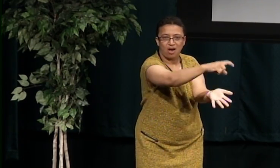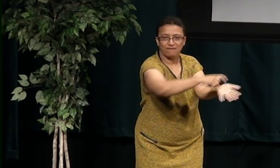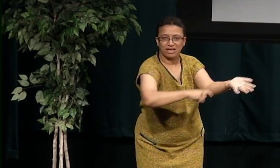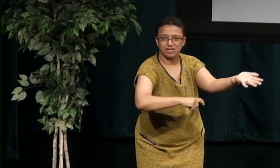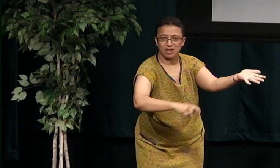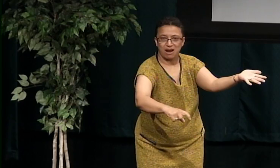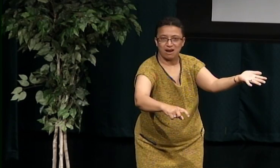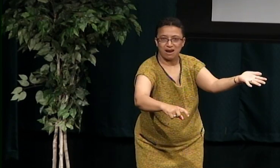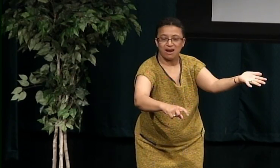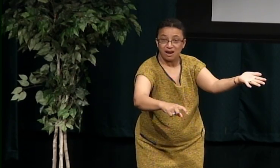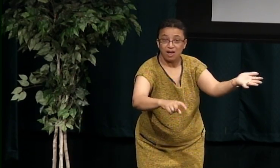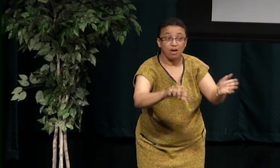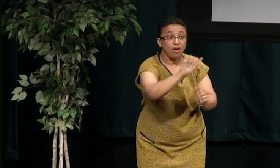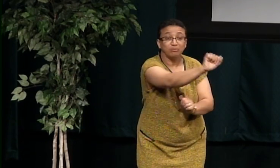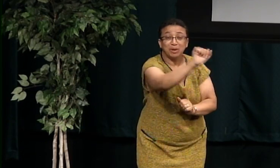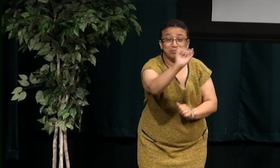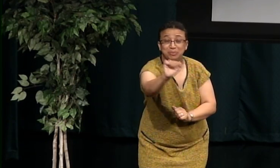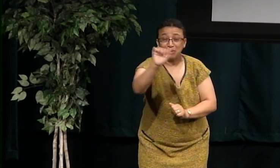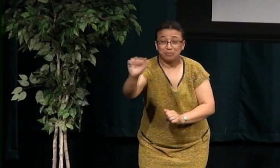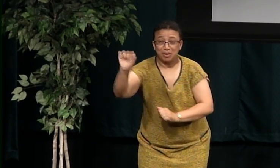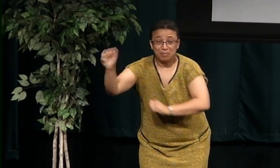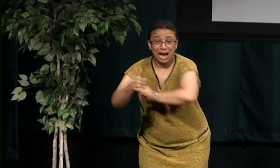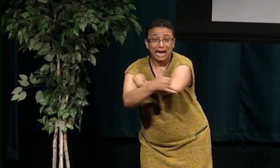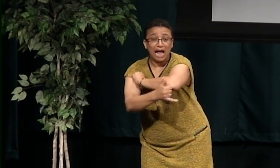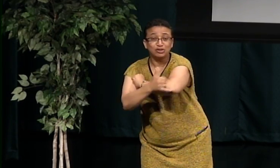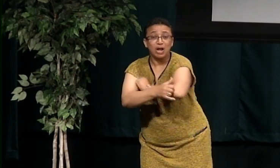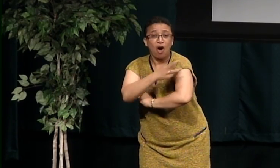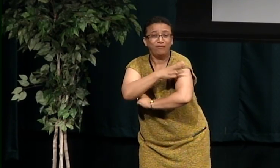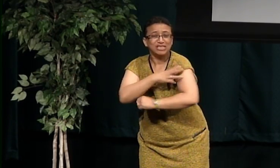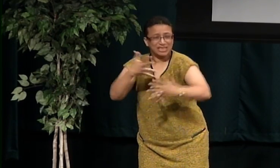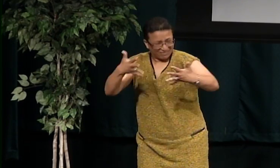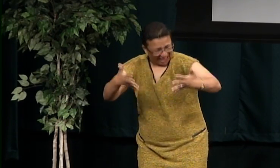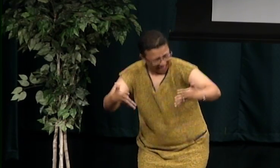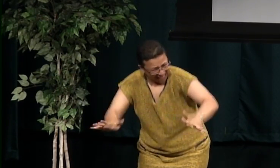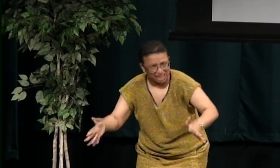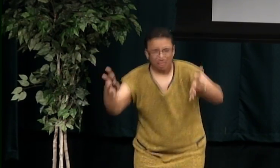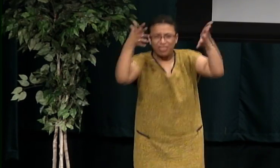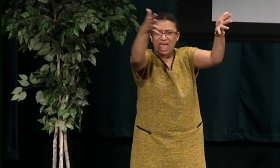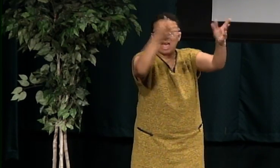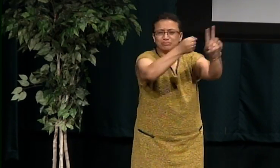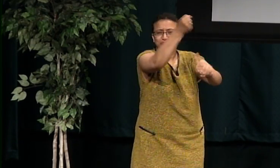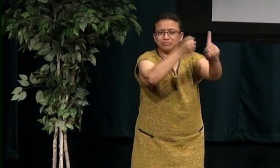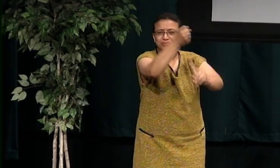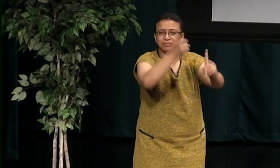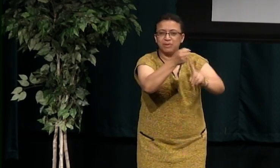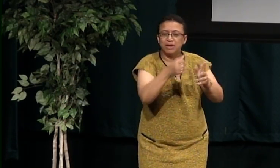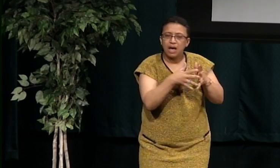and they had signed and ratified.